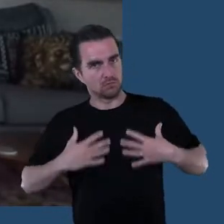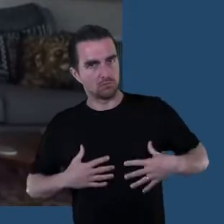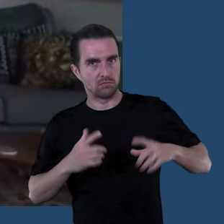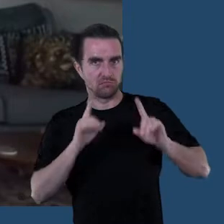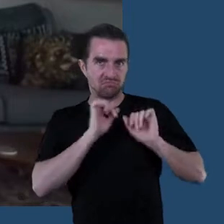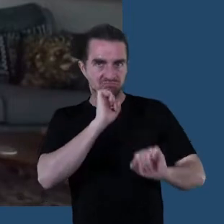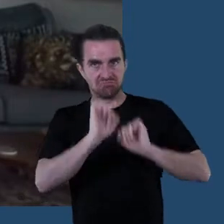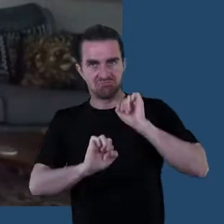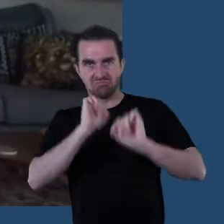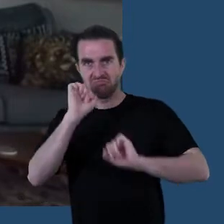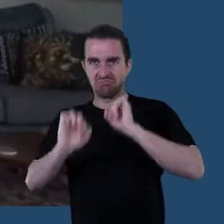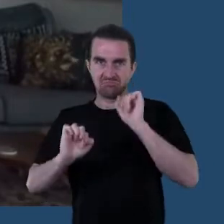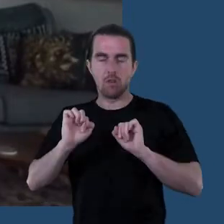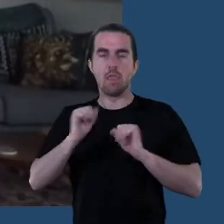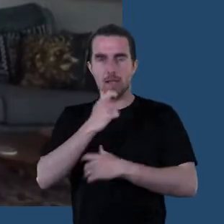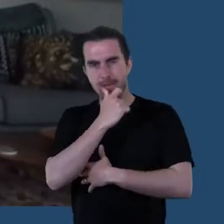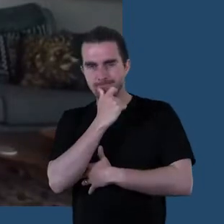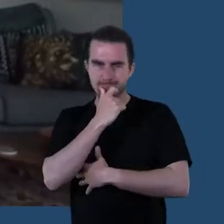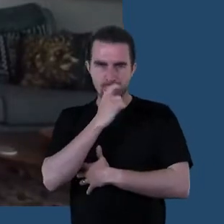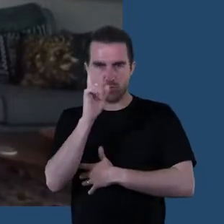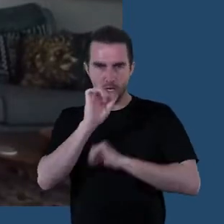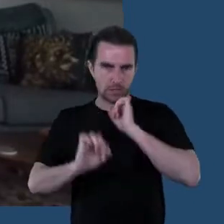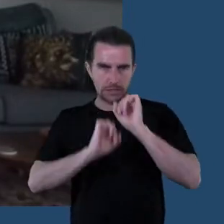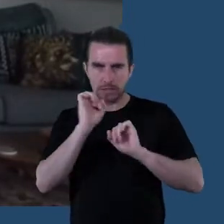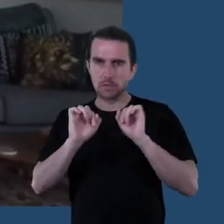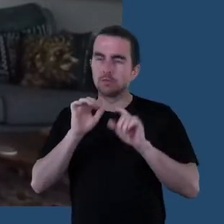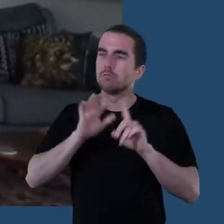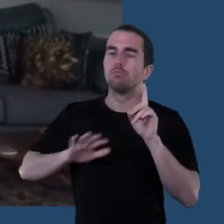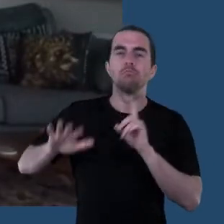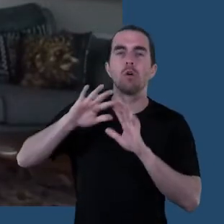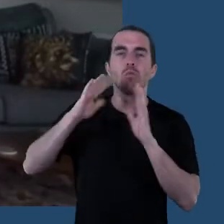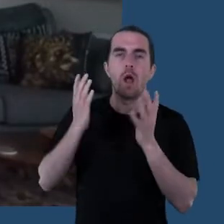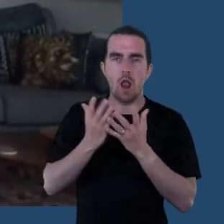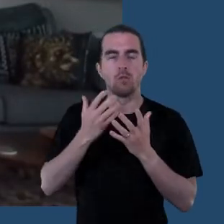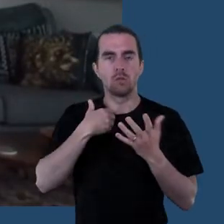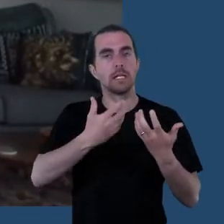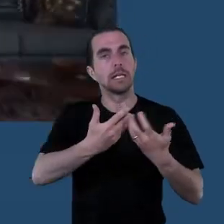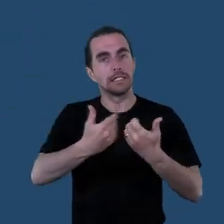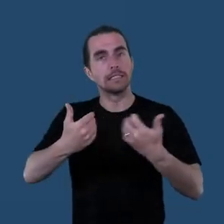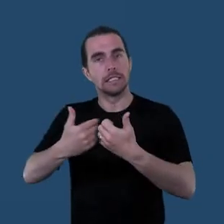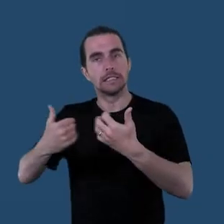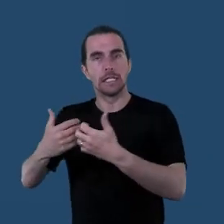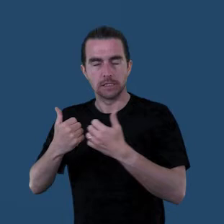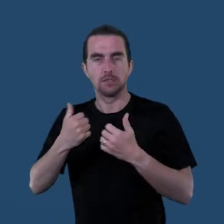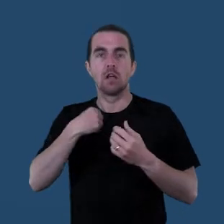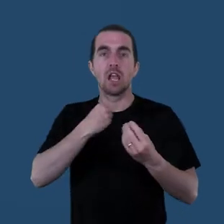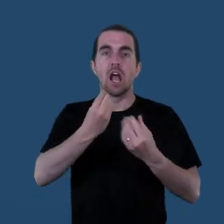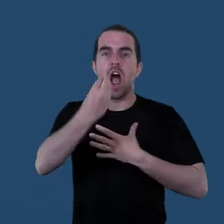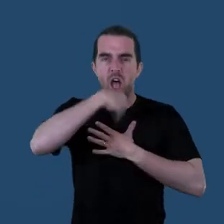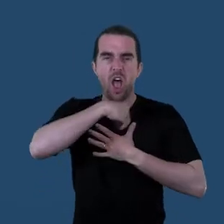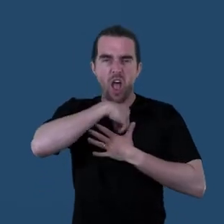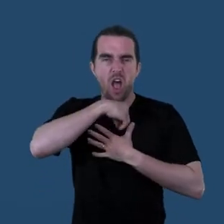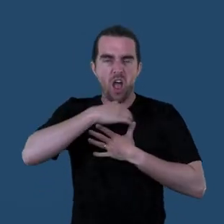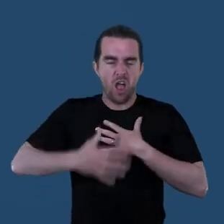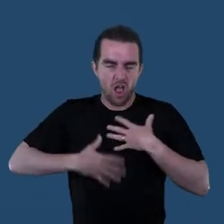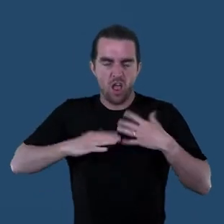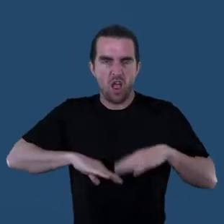the things that allowed us to classify them within the natural world. We call it taxonomy, the identification of the different groups